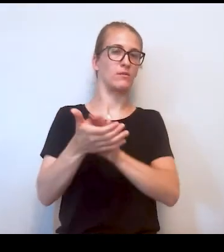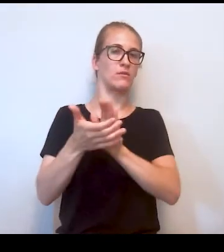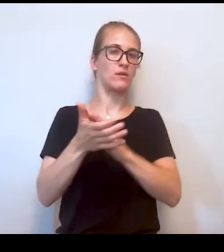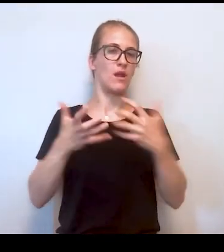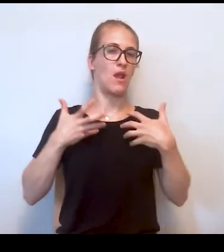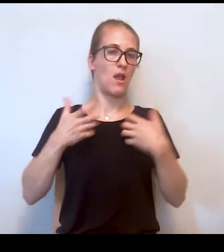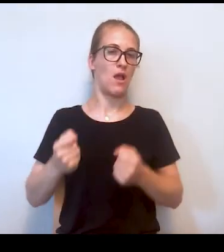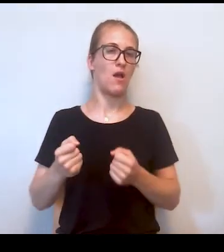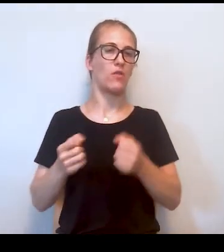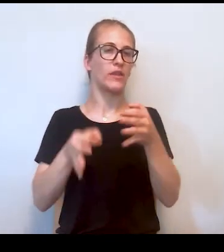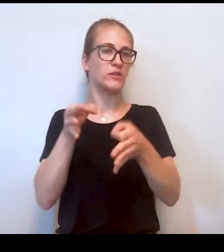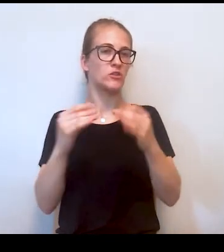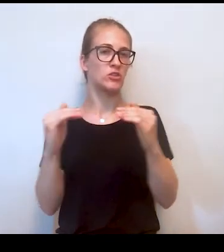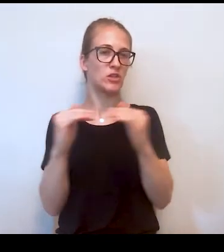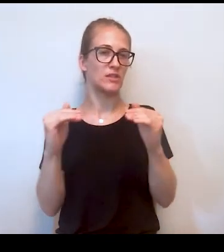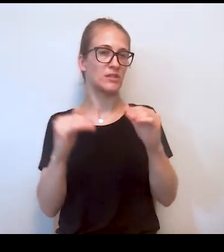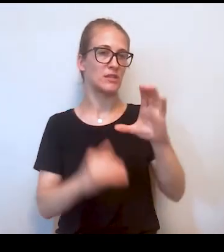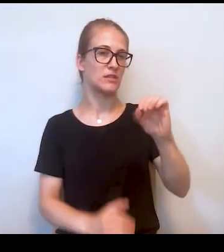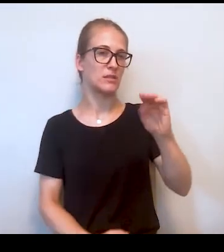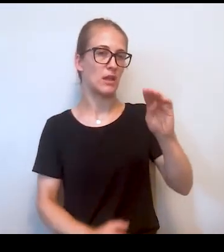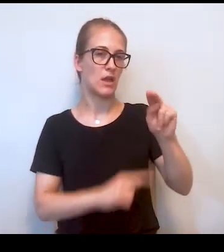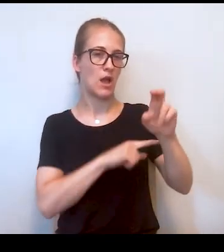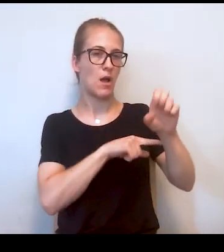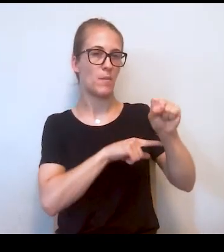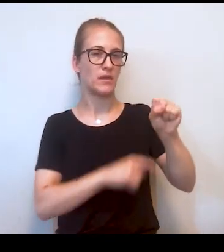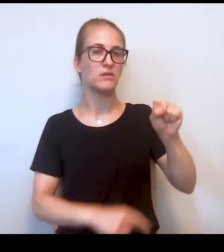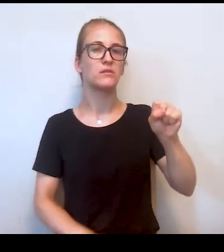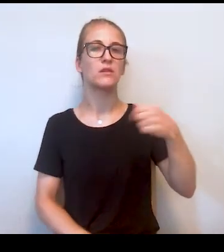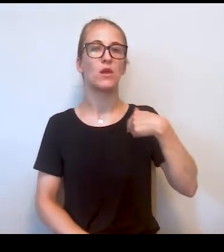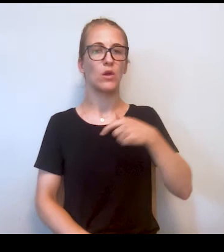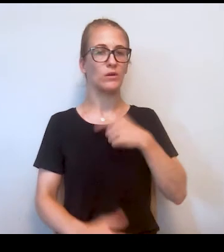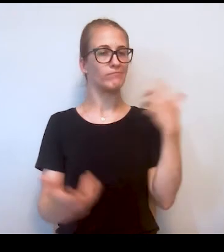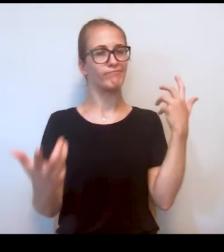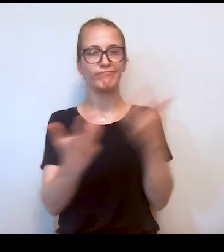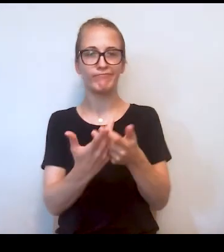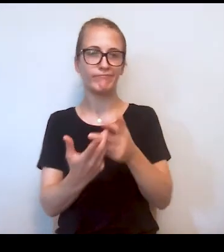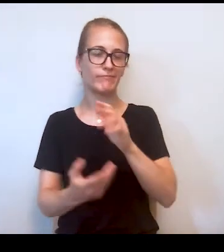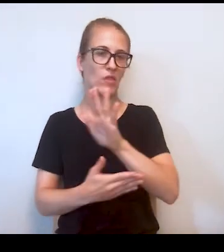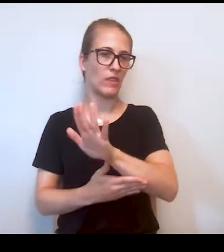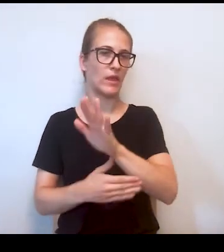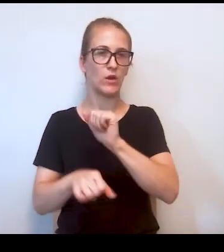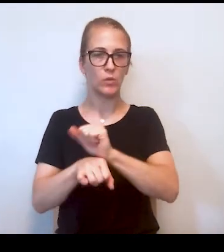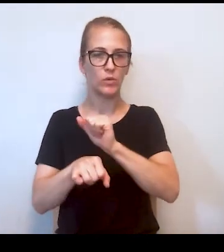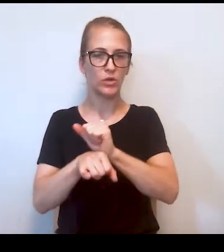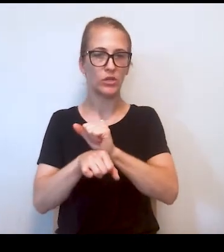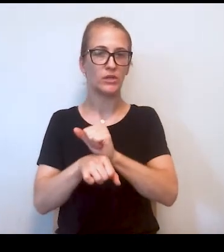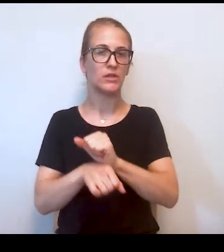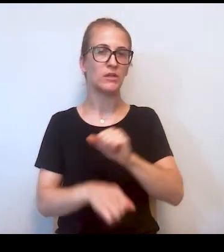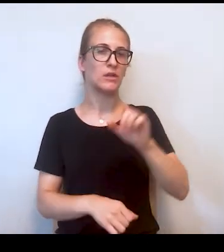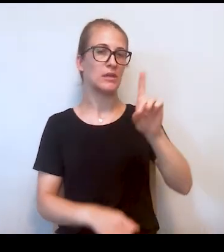Disability justice movement broadly and not just what we're seeing these days where they tack on justice